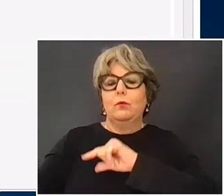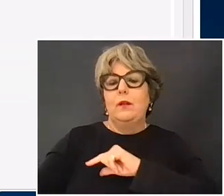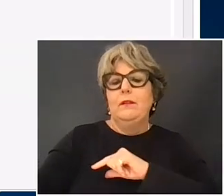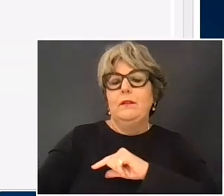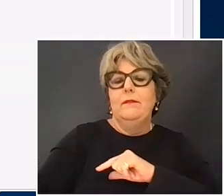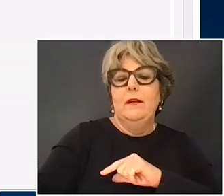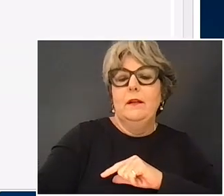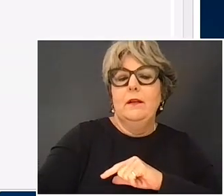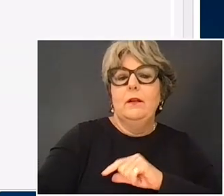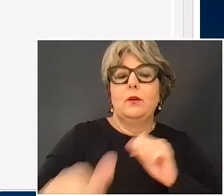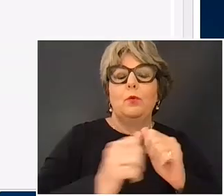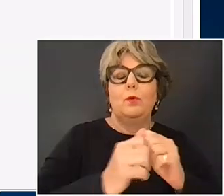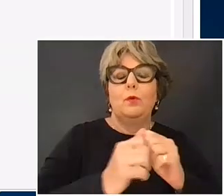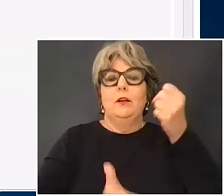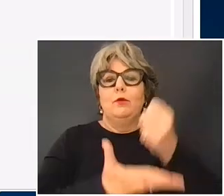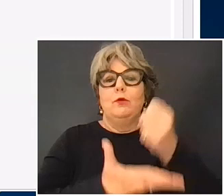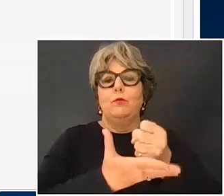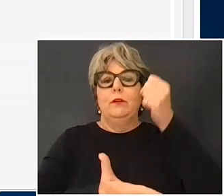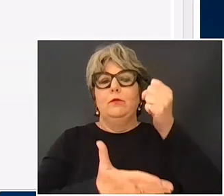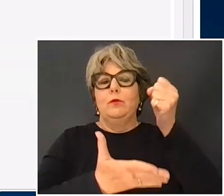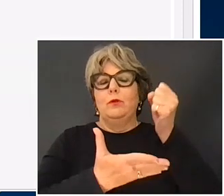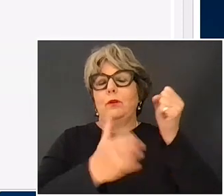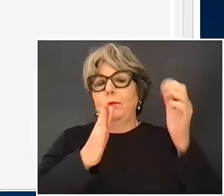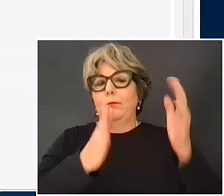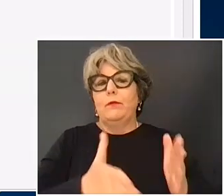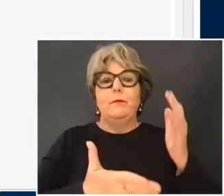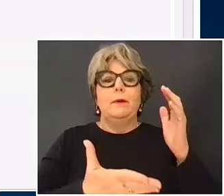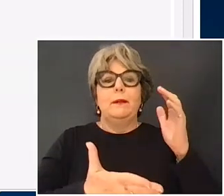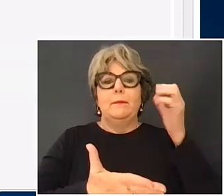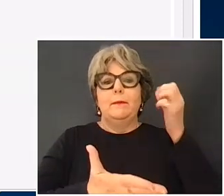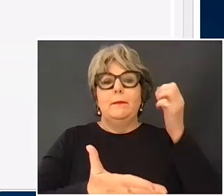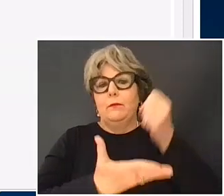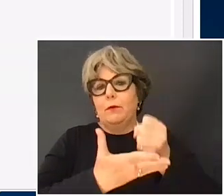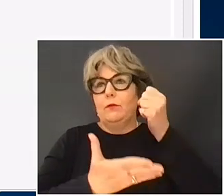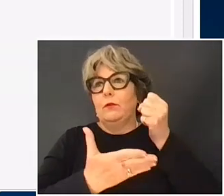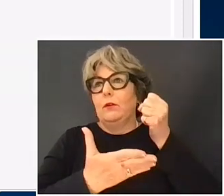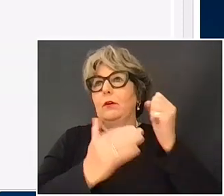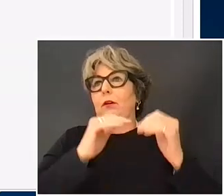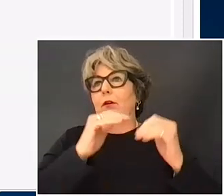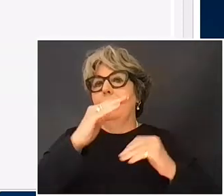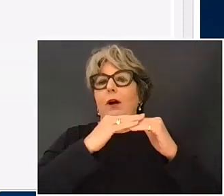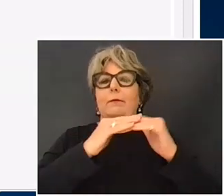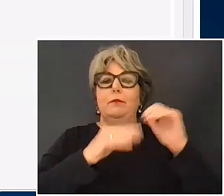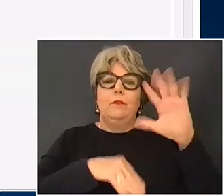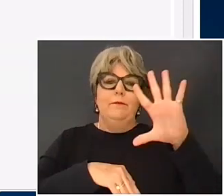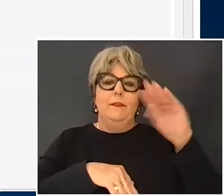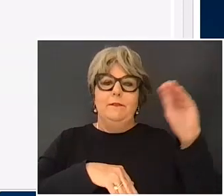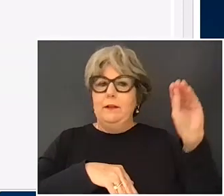approval but it has to get accreditor approval for up to 50%, so between 25% and